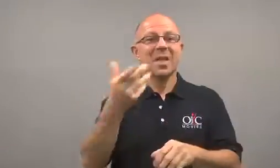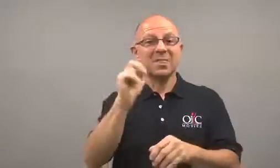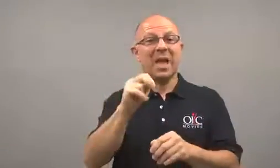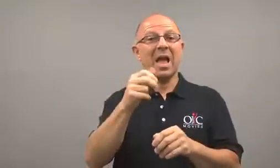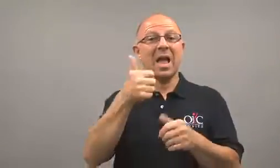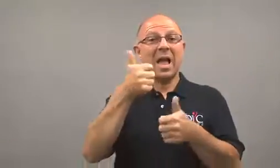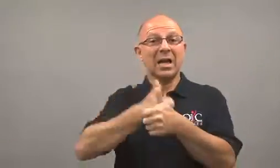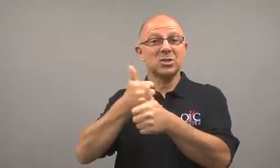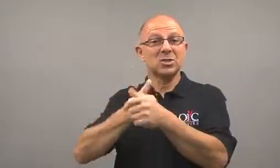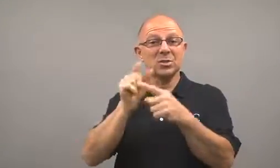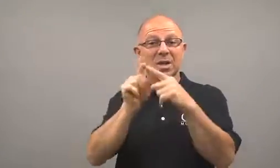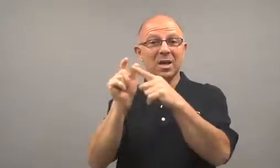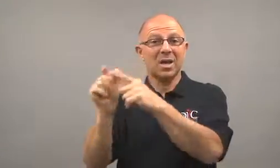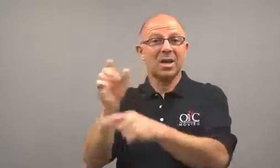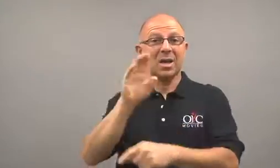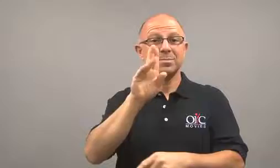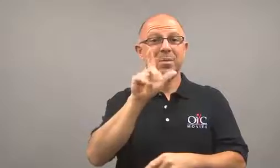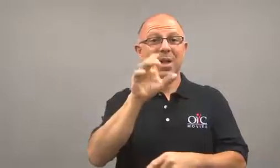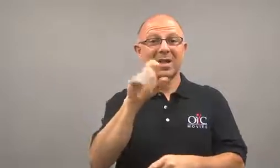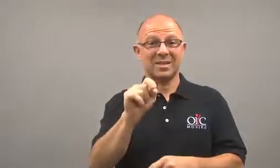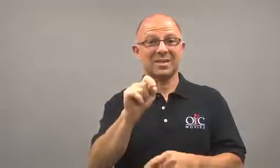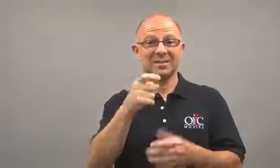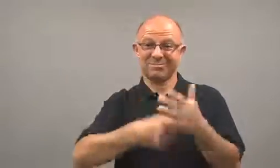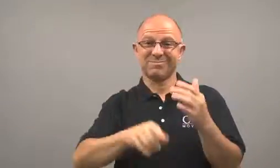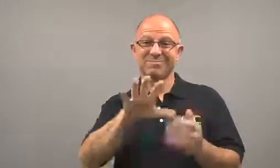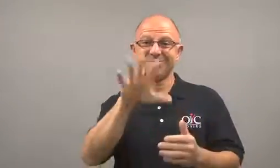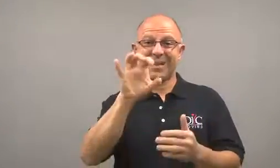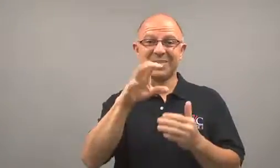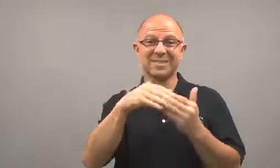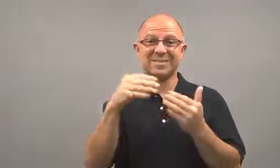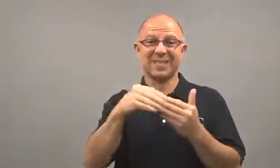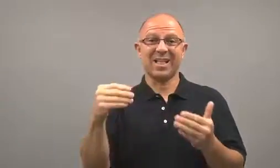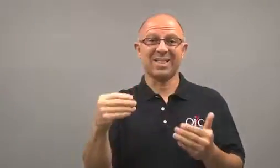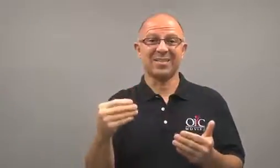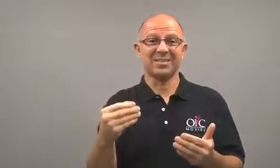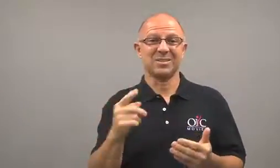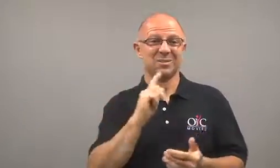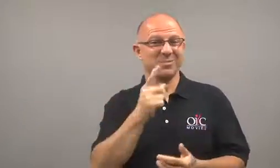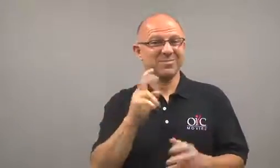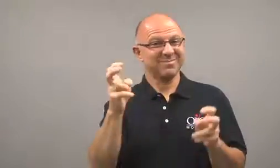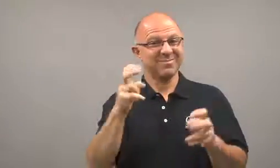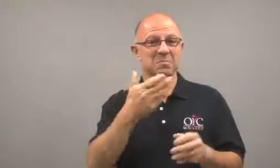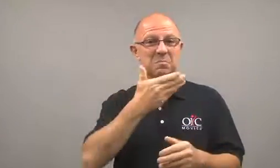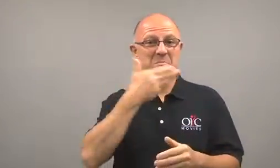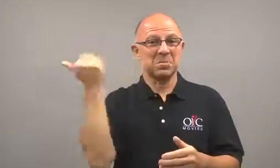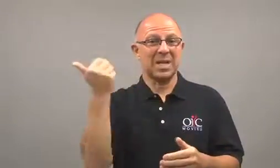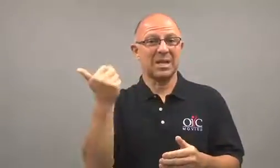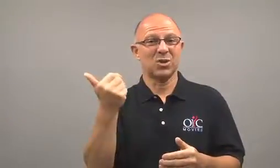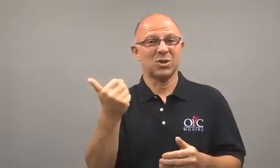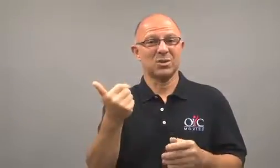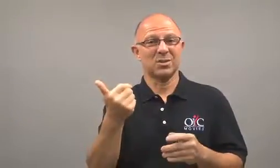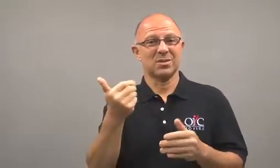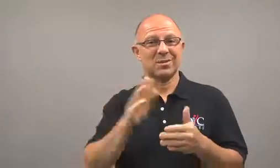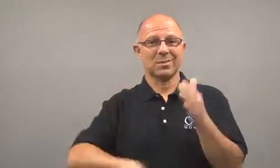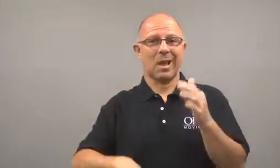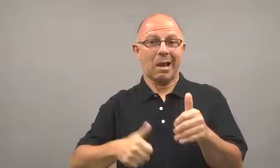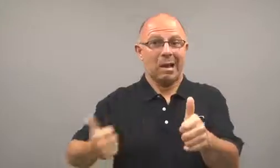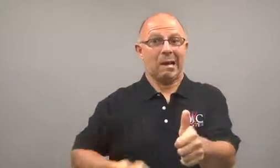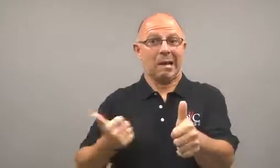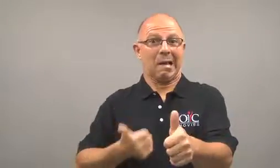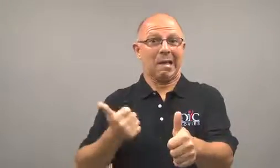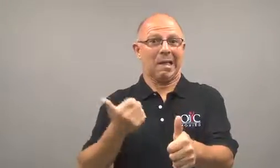Then it costs $500 for each bullet.